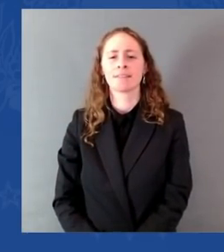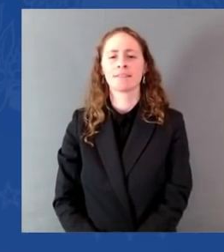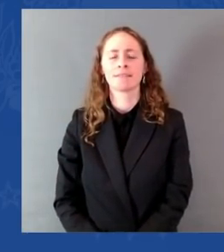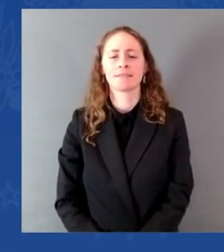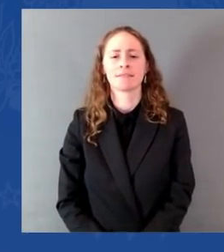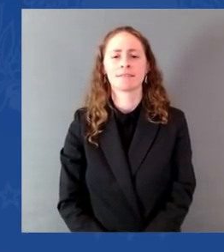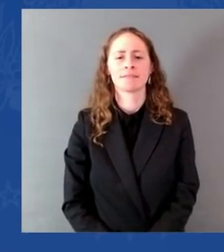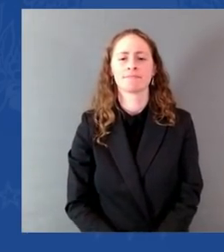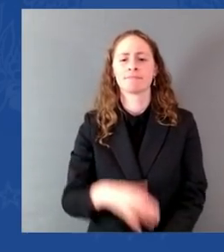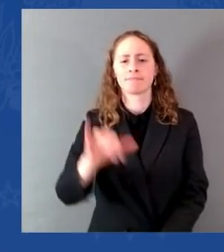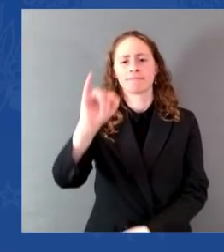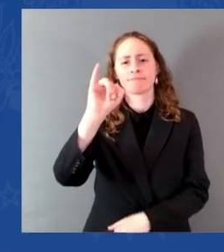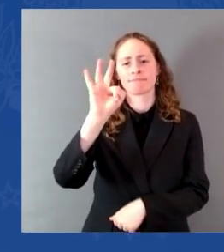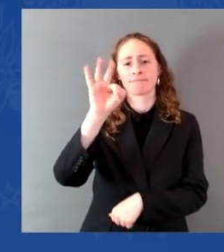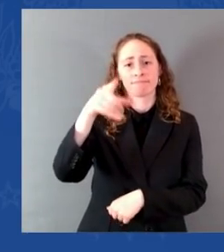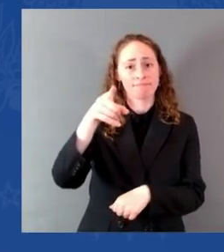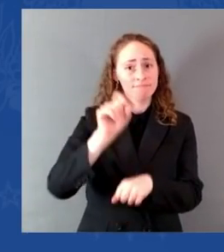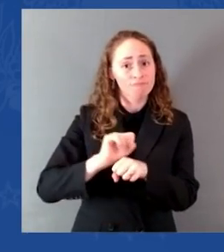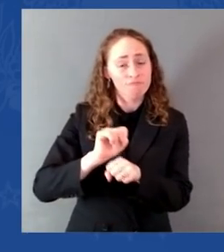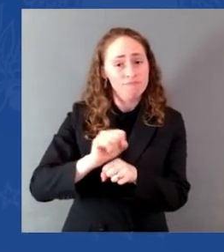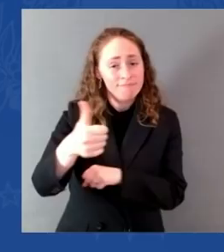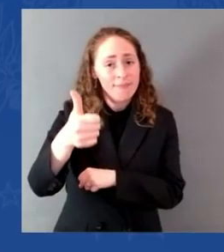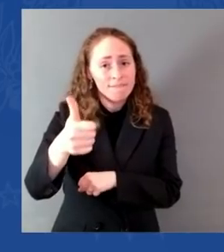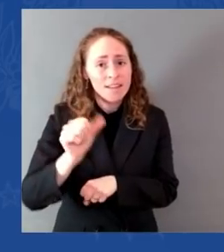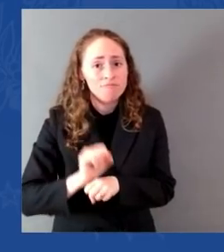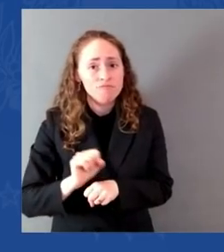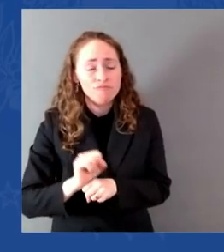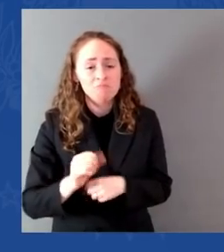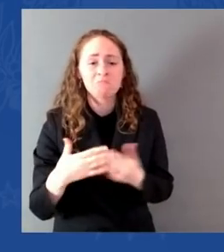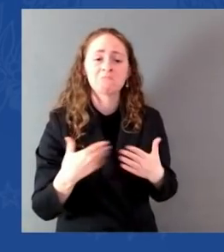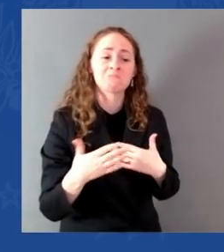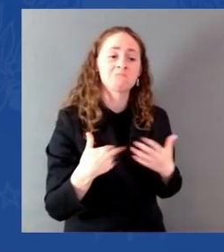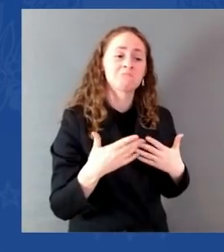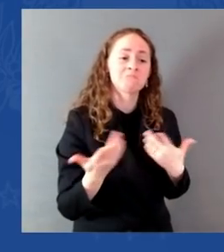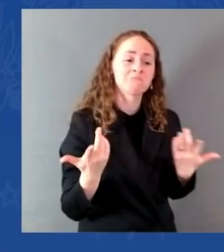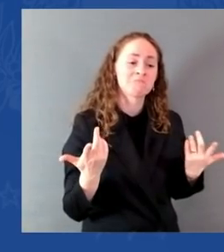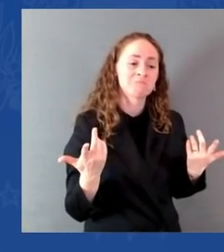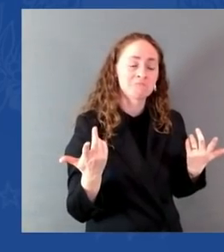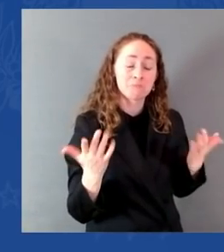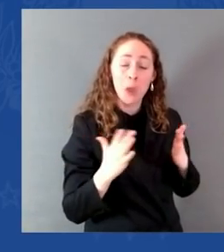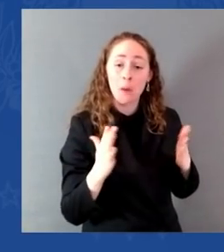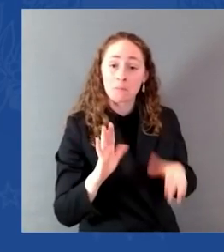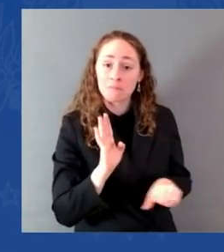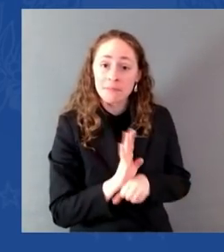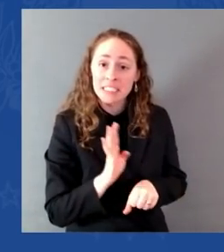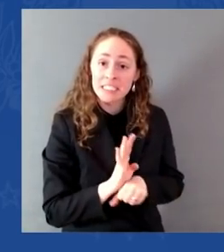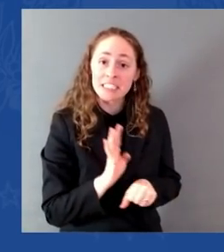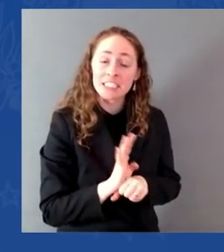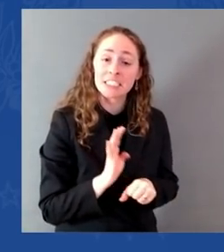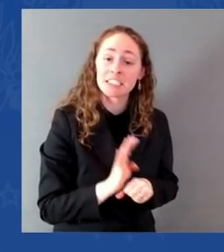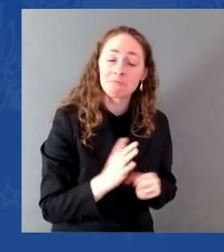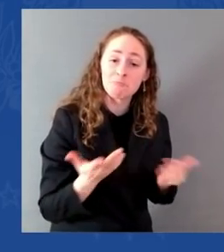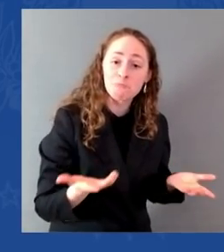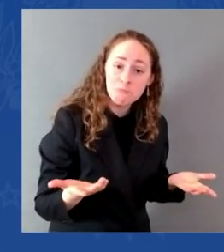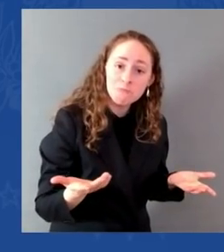where is the business going to go? Where they can get the products to market fastest, safest, where they have access to get in and out,